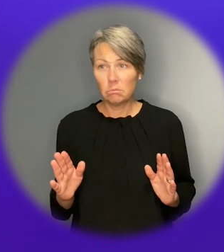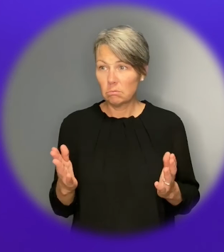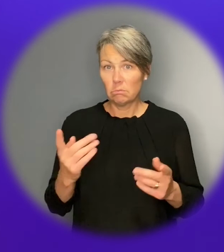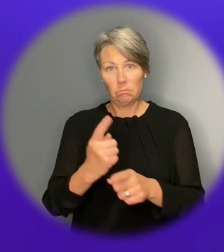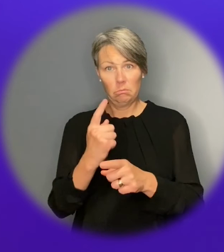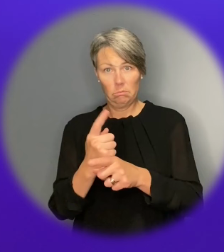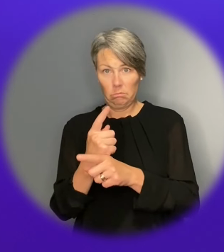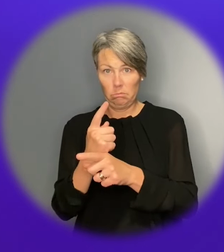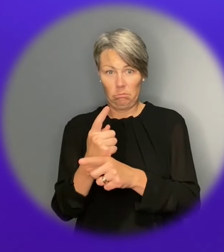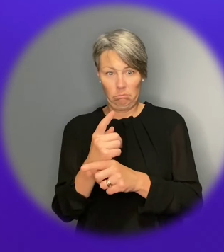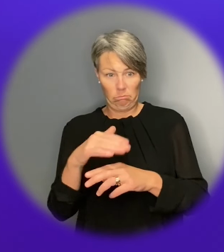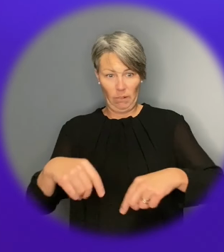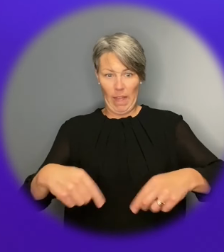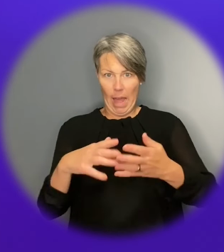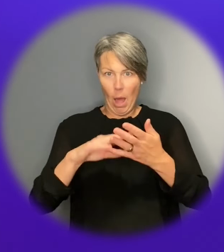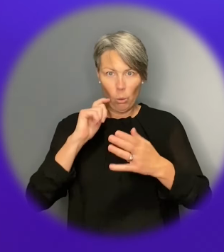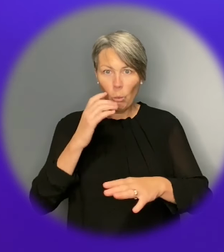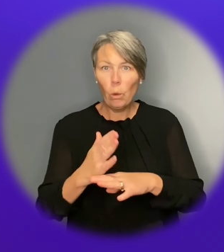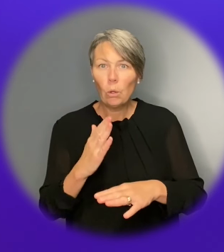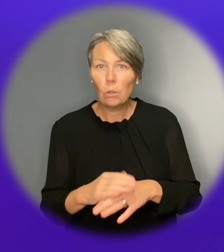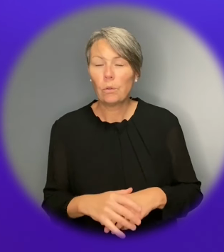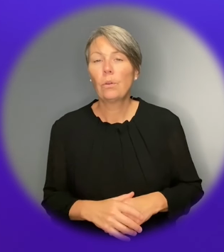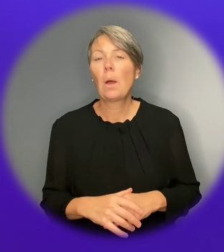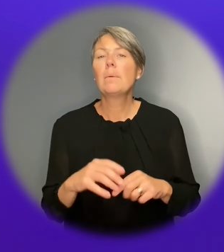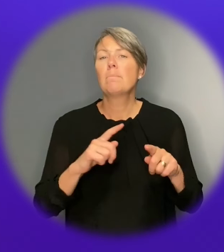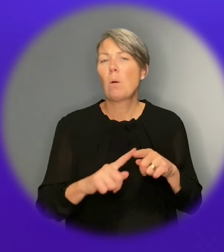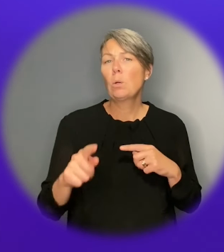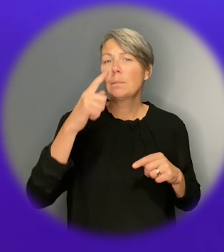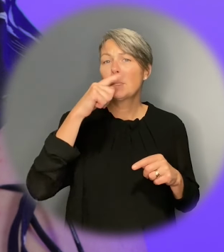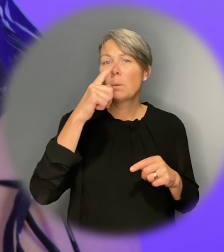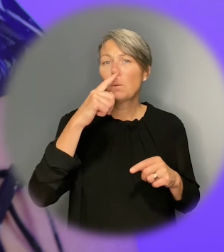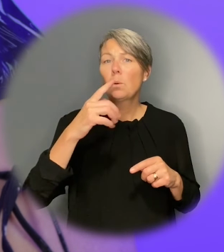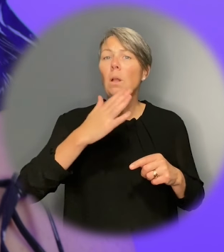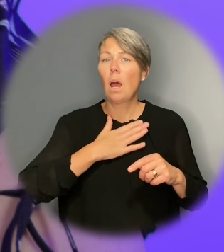Most most people do actually quite like that clear communication. It allows it to